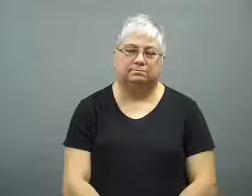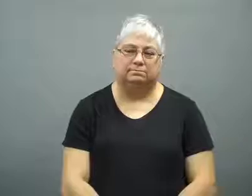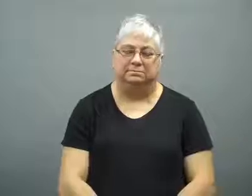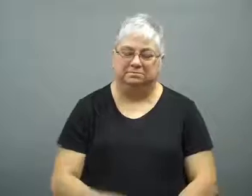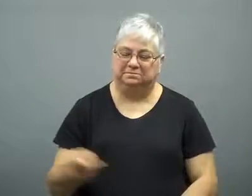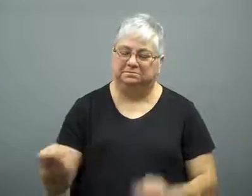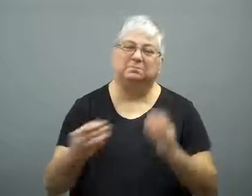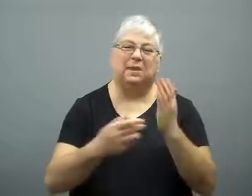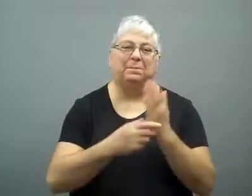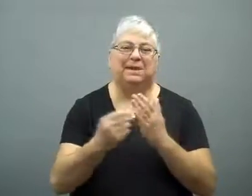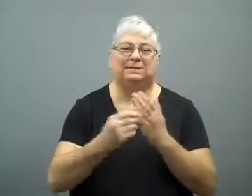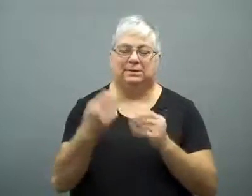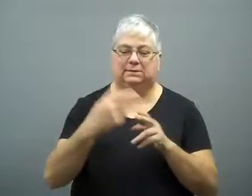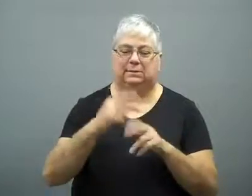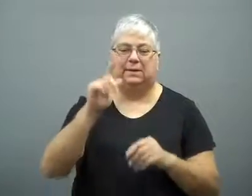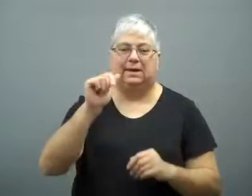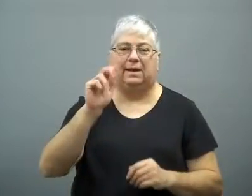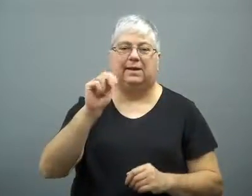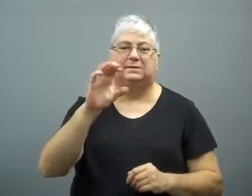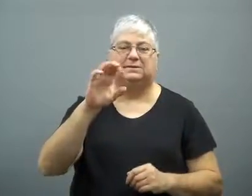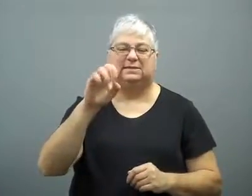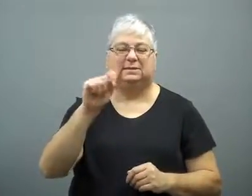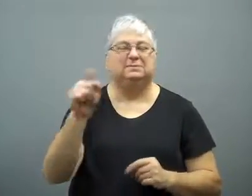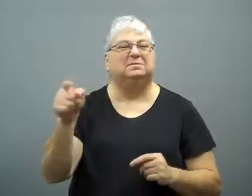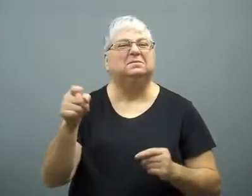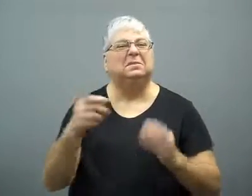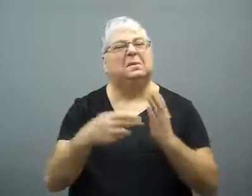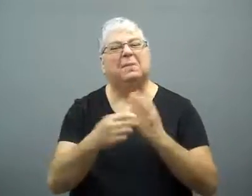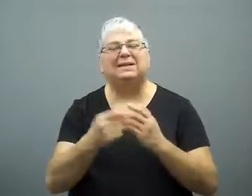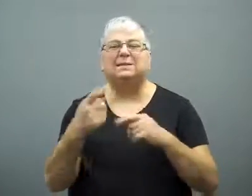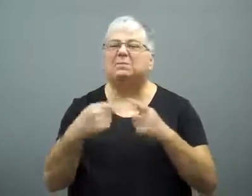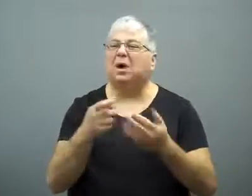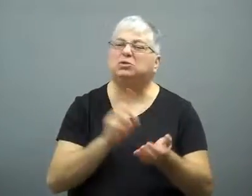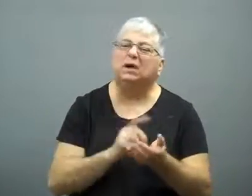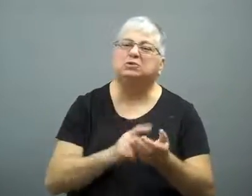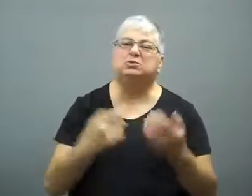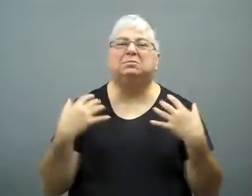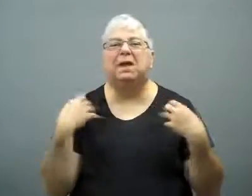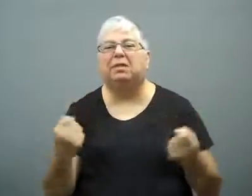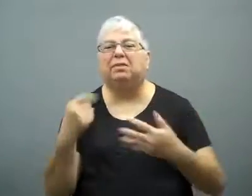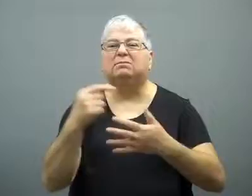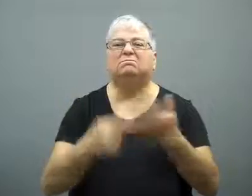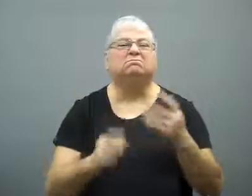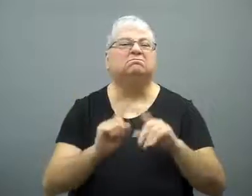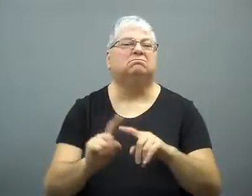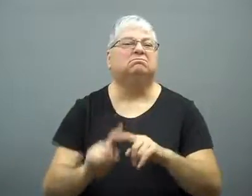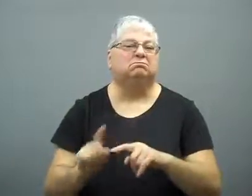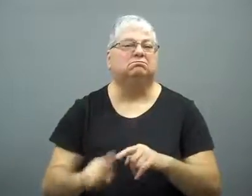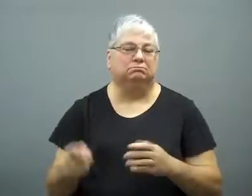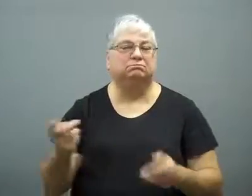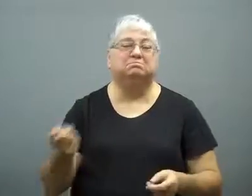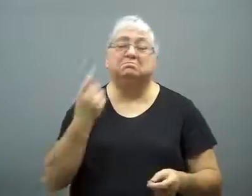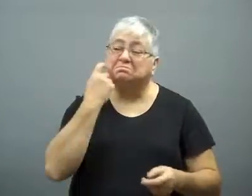The Lancet is a medical magazine covering various health topics.